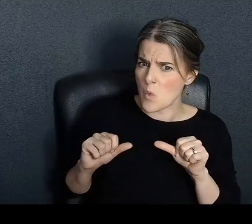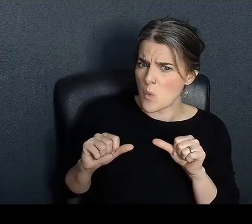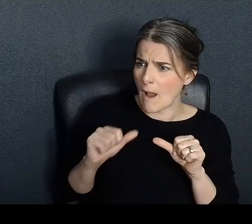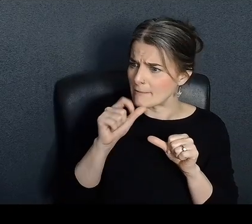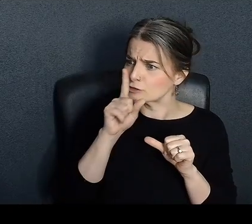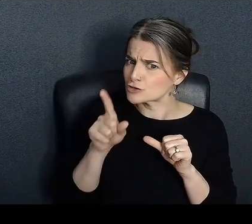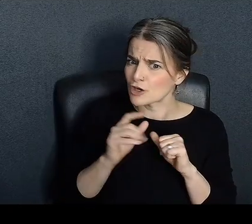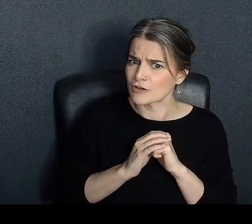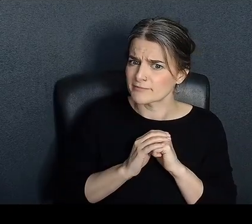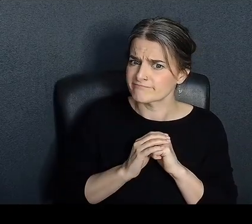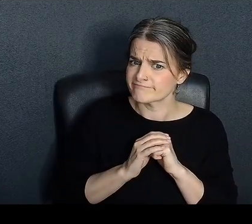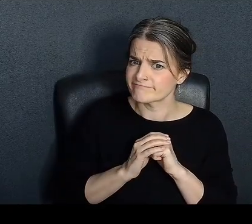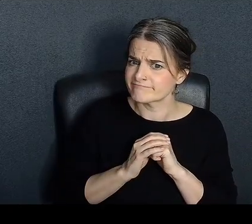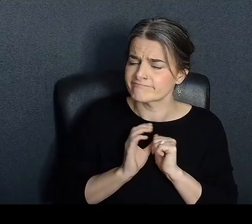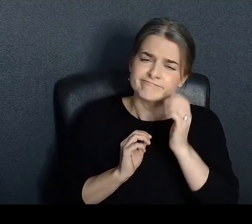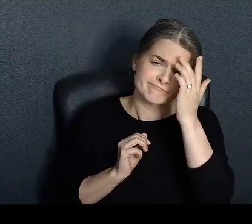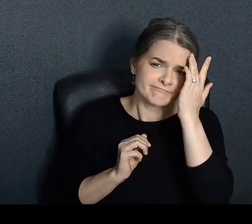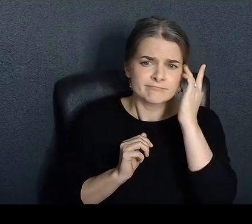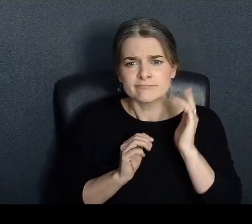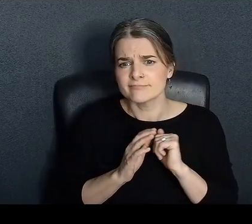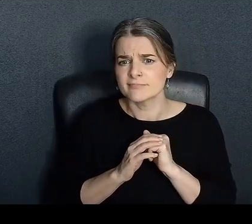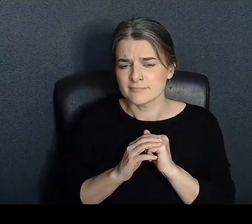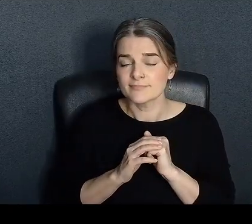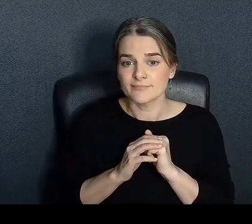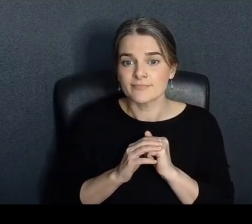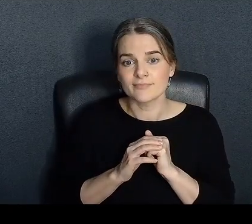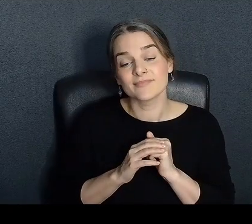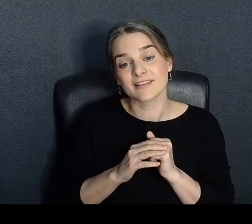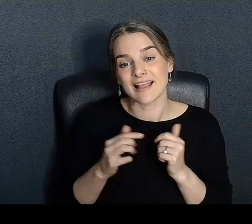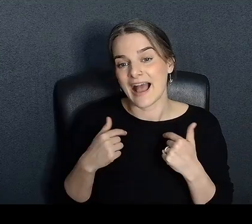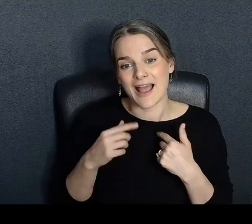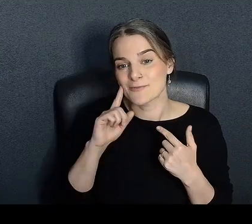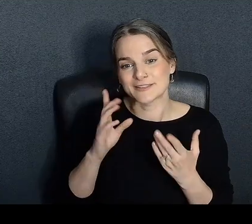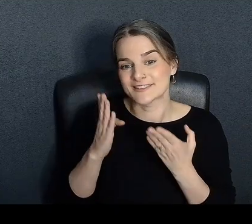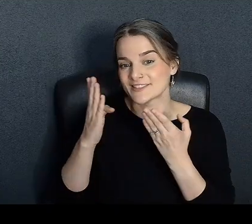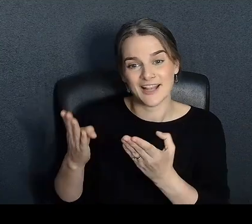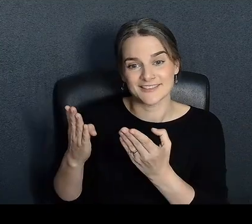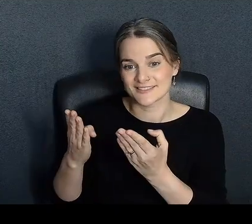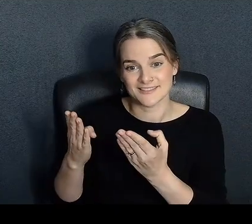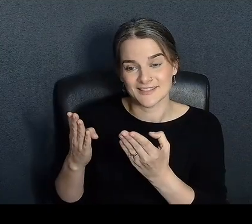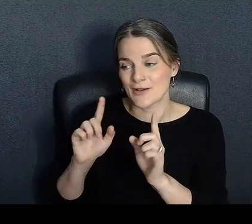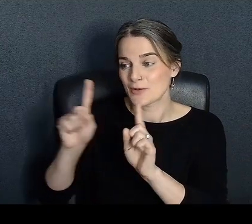I would totally go with the primary, their pediatrician for that.